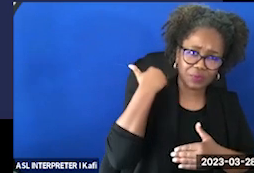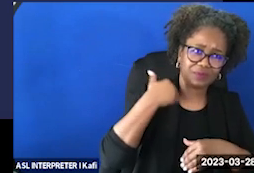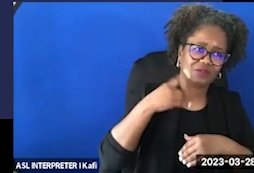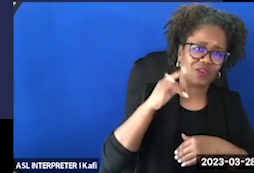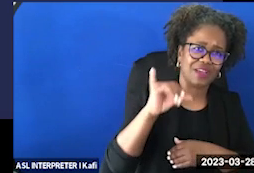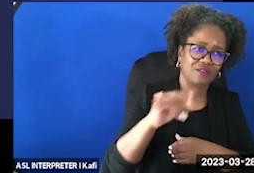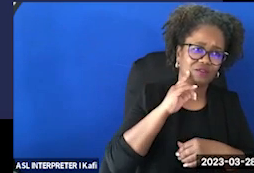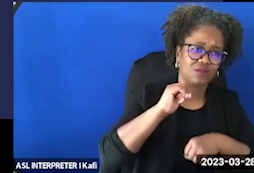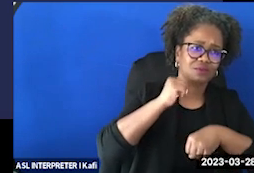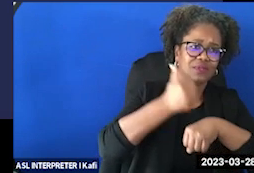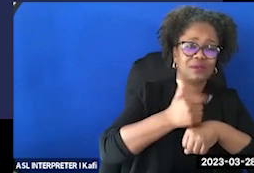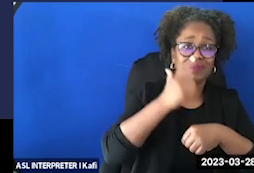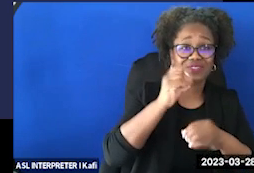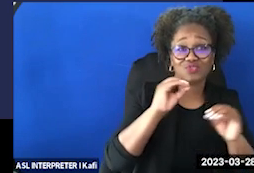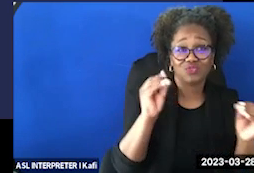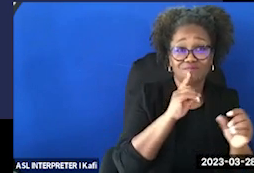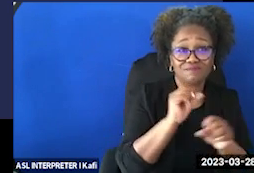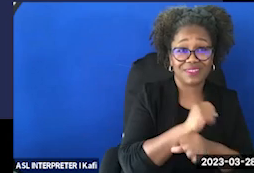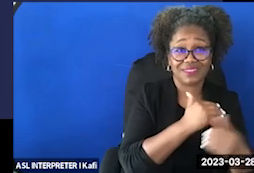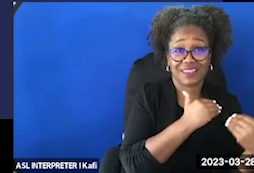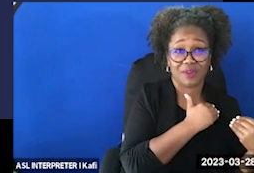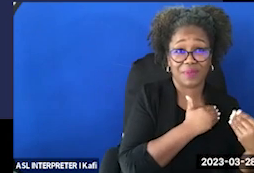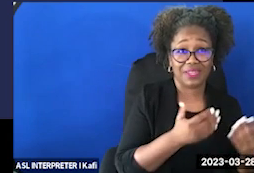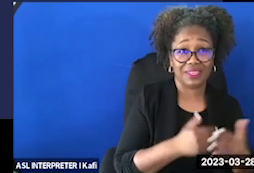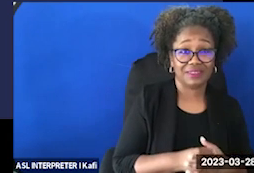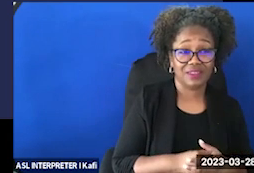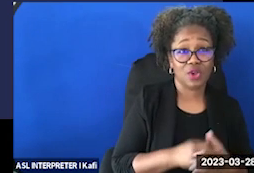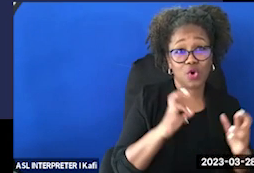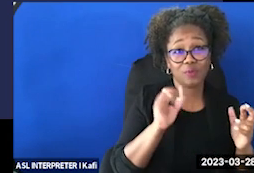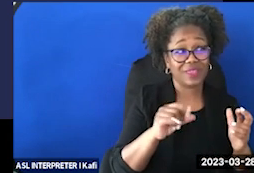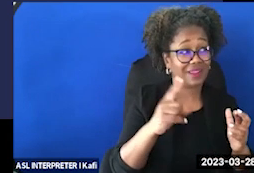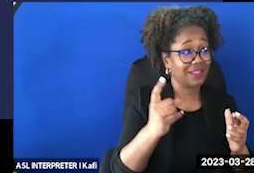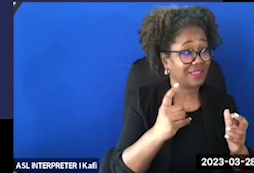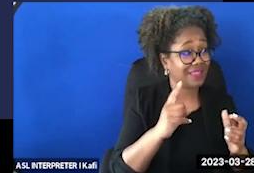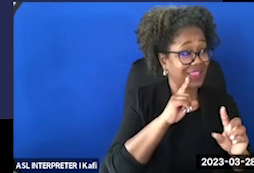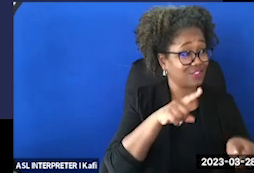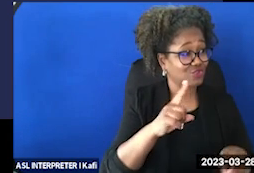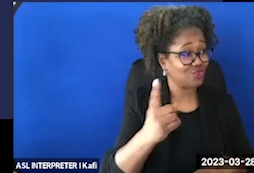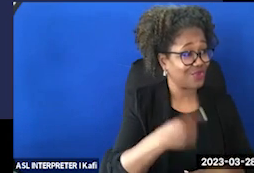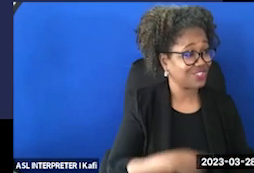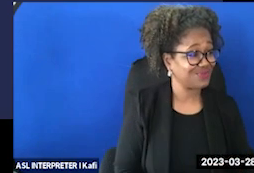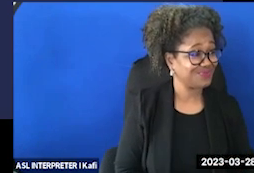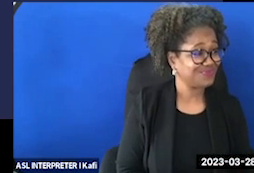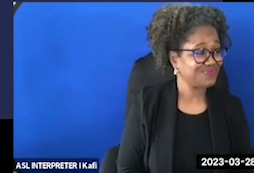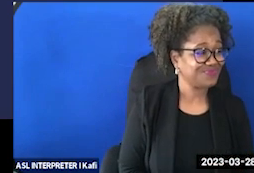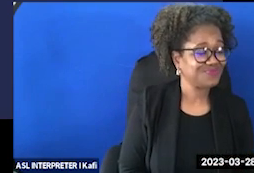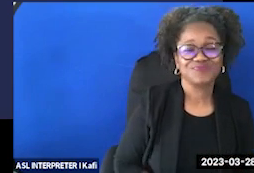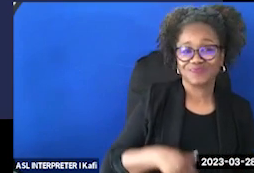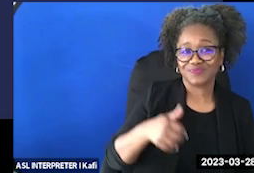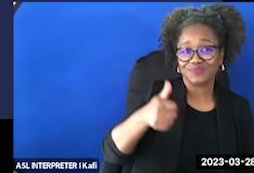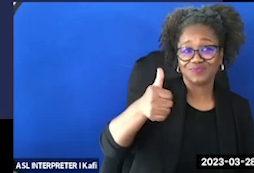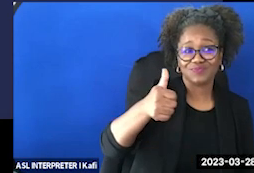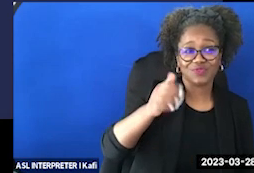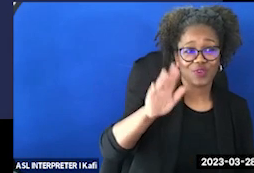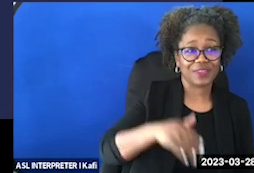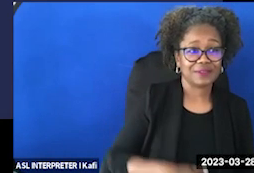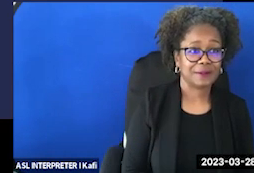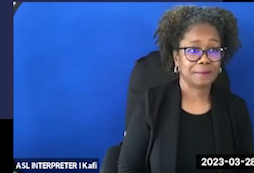Debbie Stine, Science & Technology Policy Academy: So how about answered your question, Melissa. Yes, okay. Great anybody else before I move on.